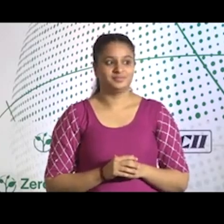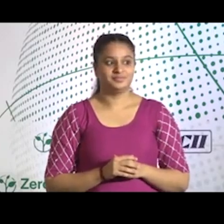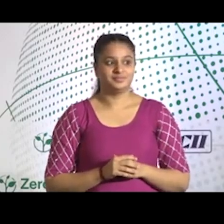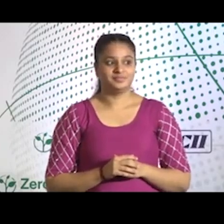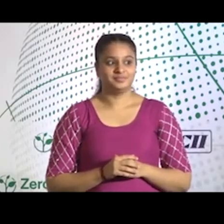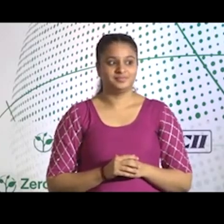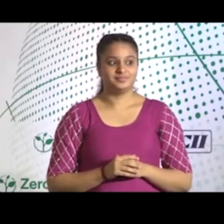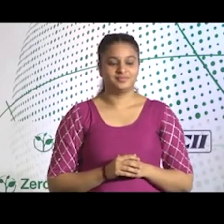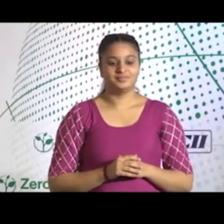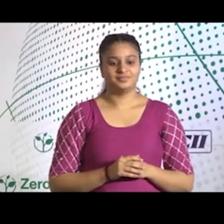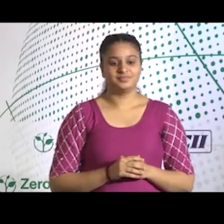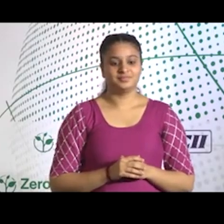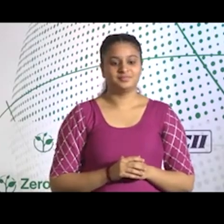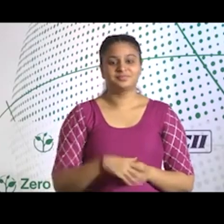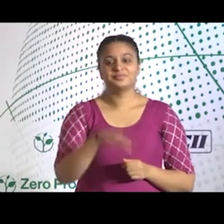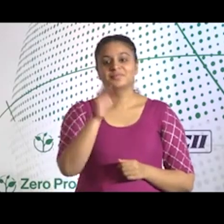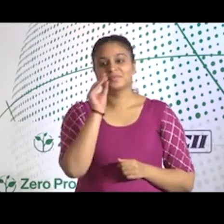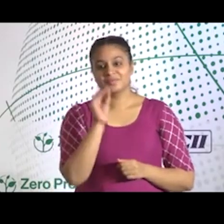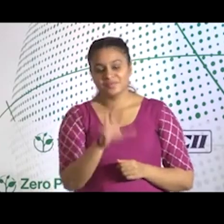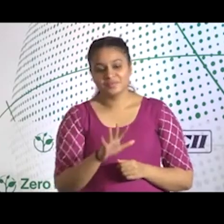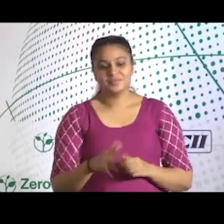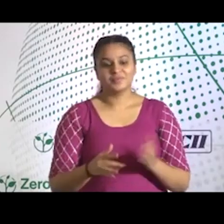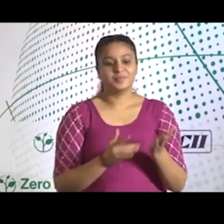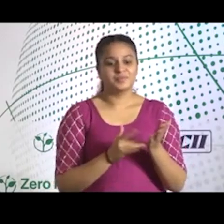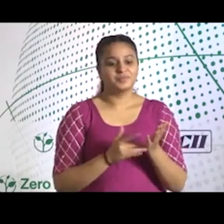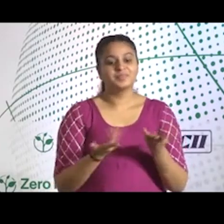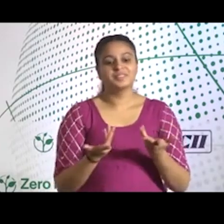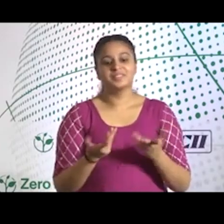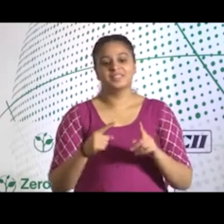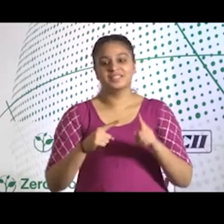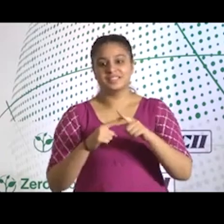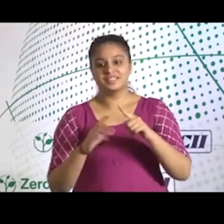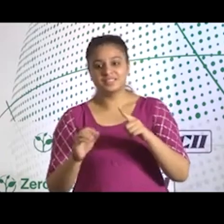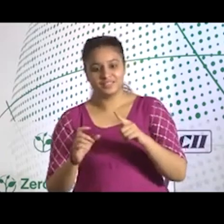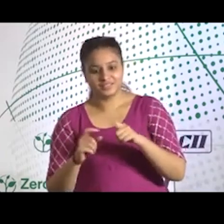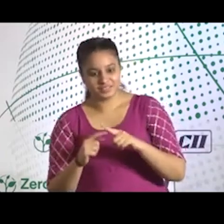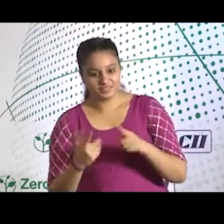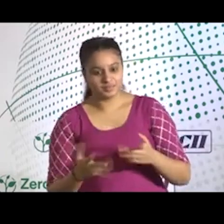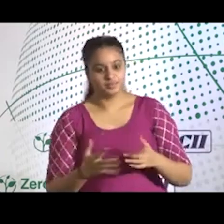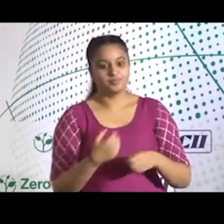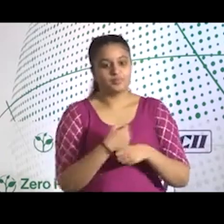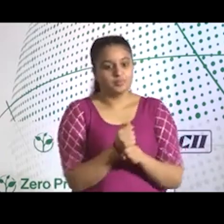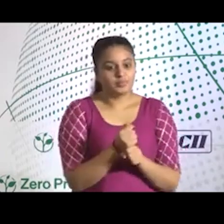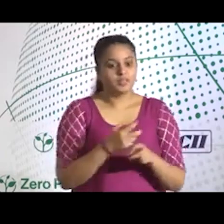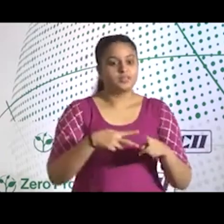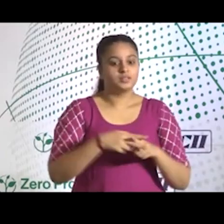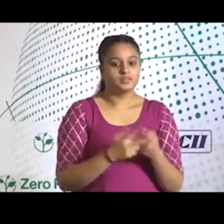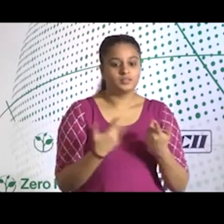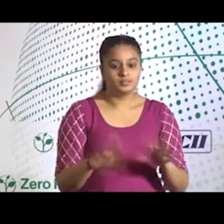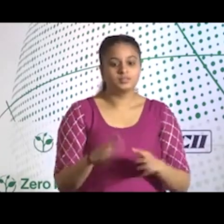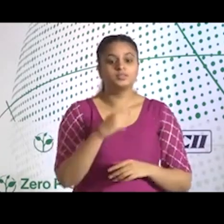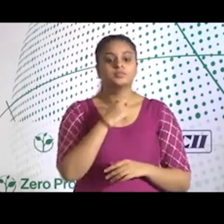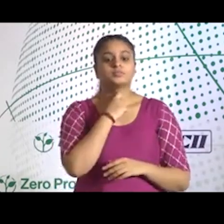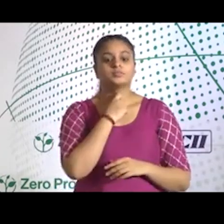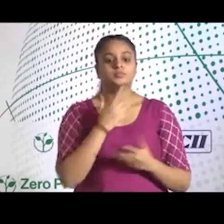So if a particular tool is broken, even for ten employees, it means a commitment to saying, we're going to fix this.